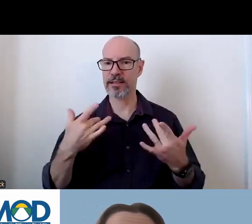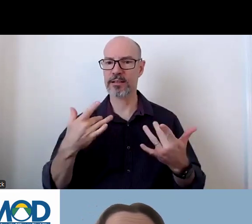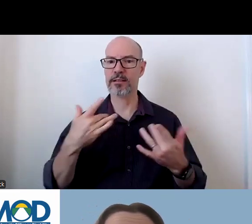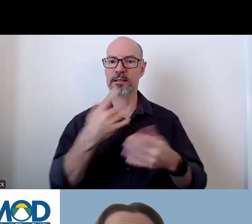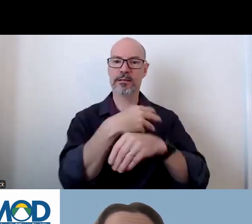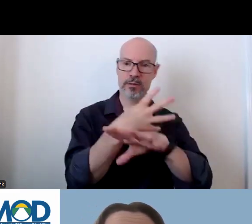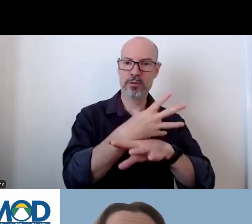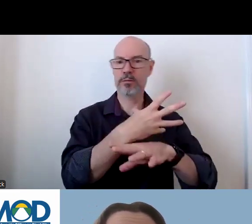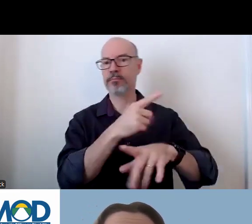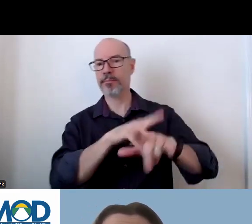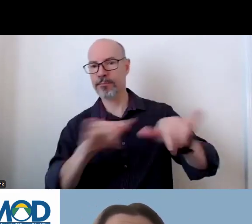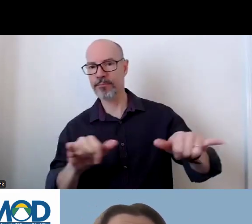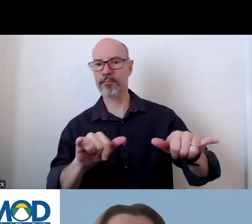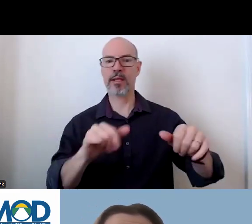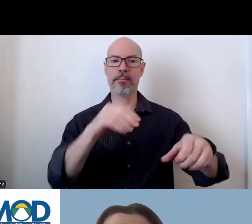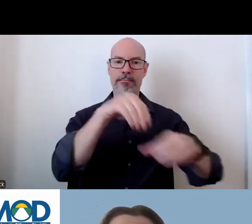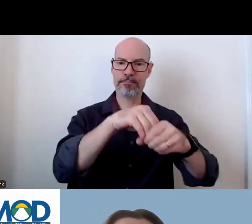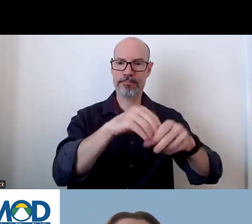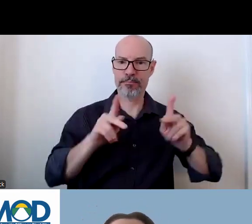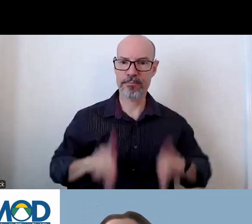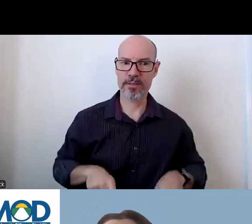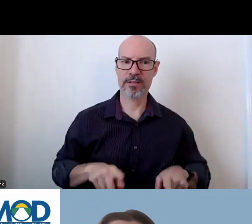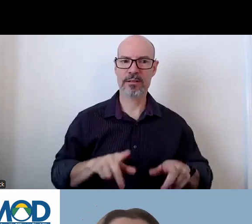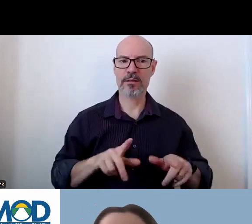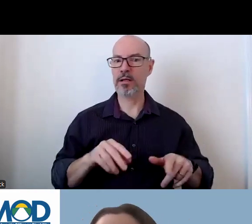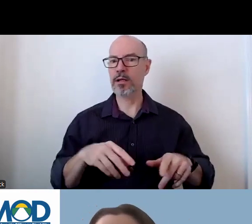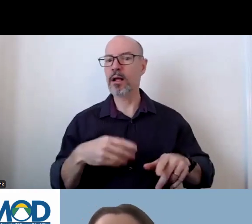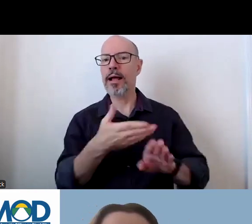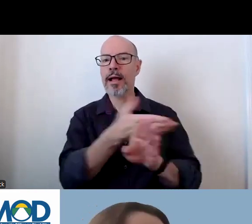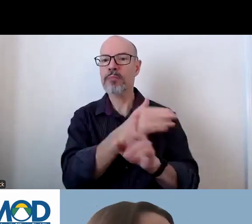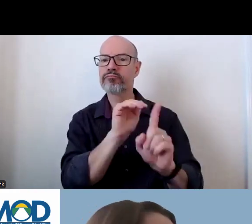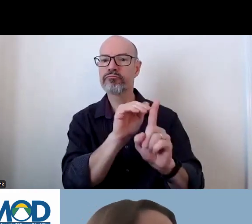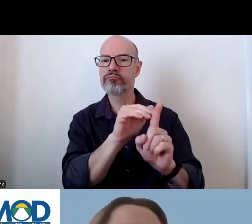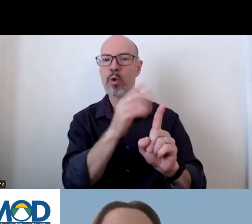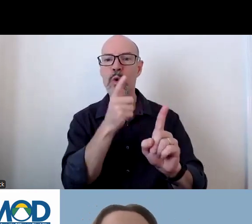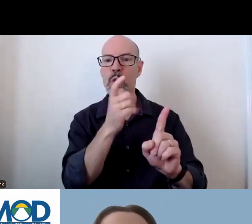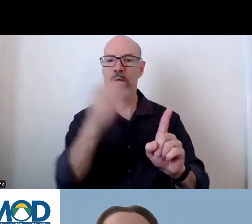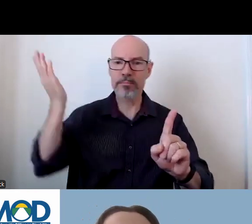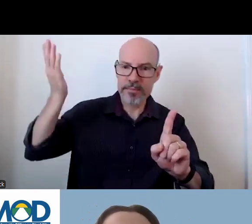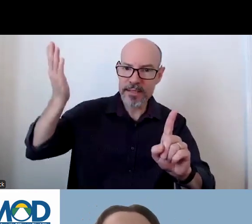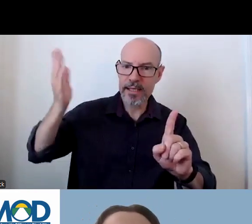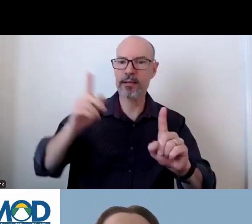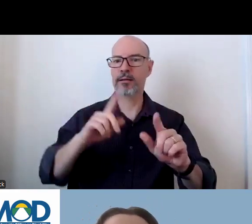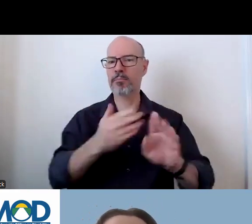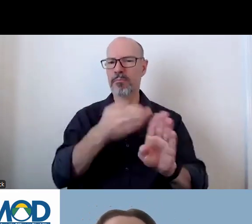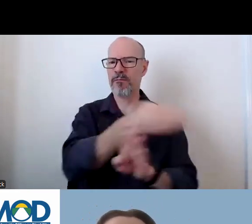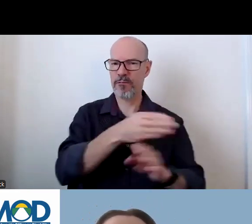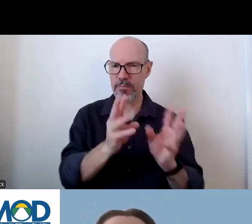things to tell you speakers ahead of time. That sort of thing. It kind of covers everything about events, but including